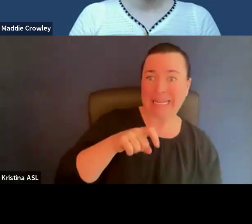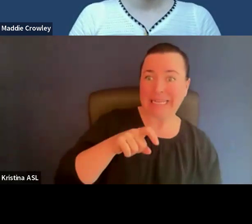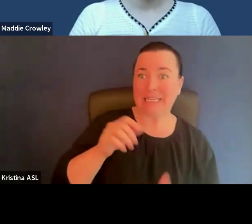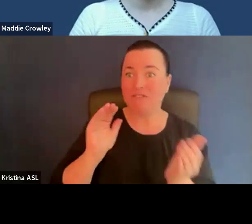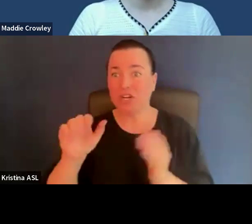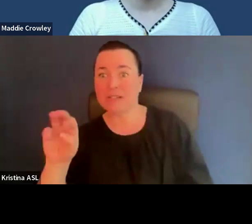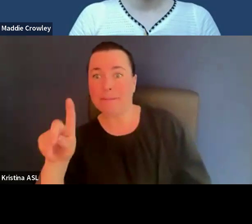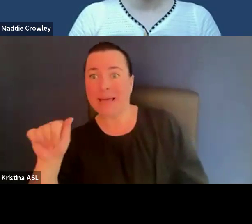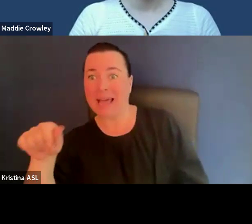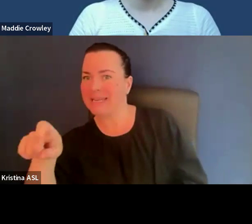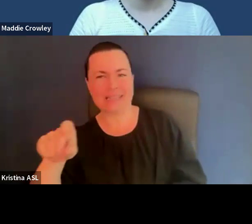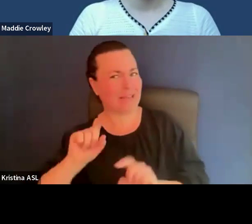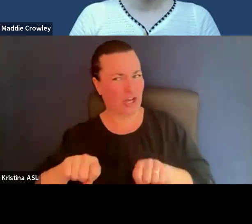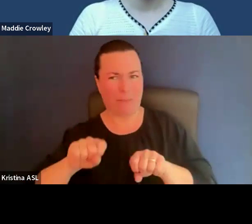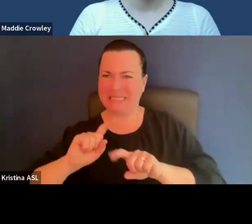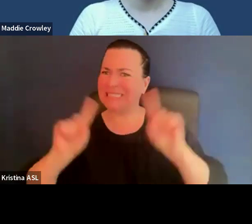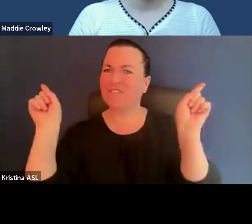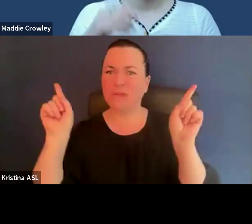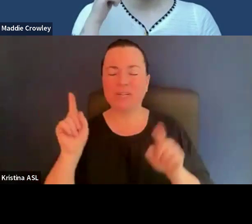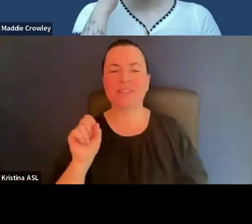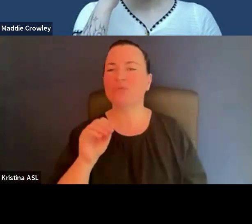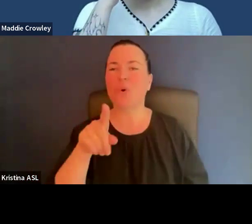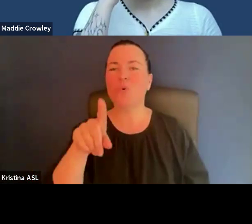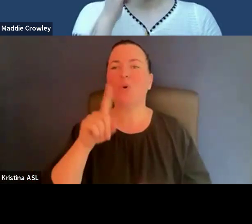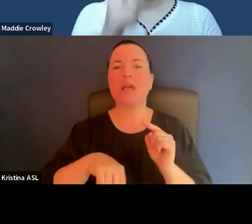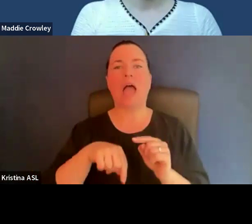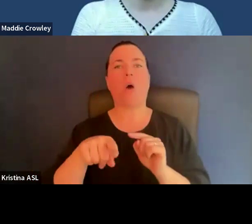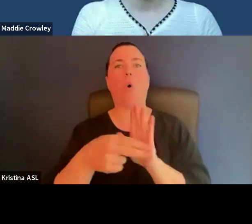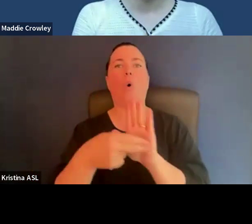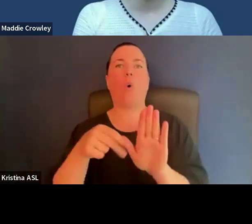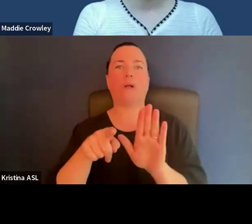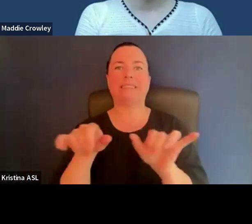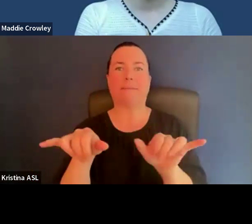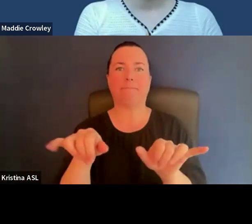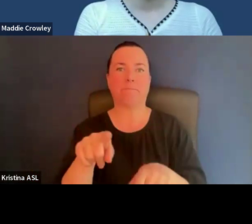And so really getting to know a person, not making a general assumption, is a great way that you can be an ally